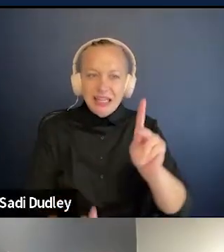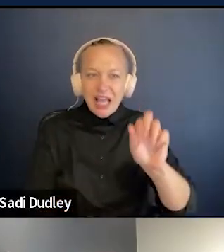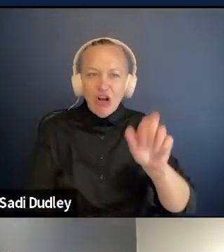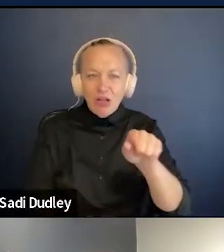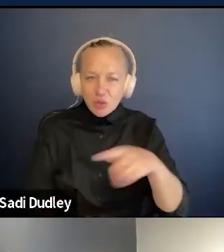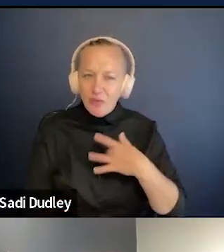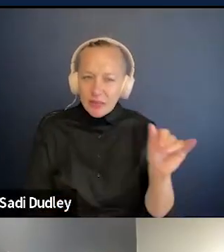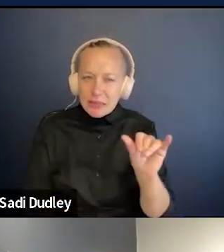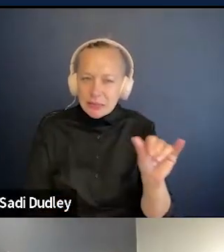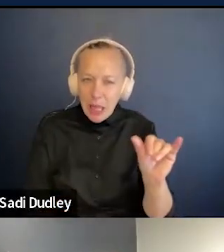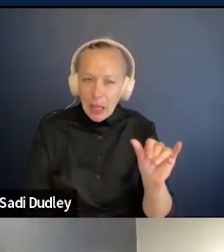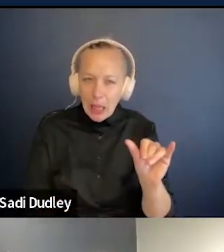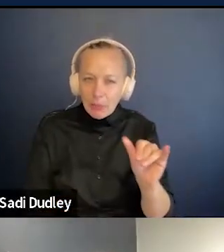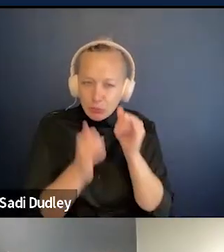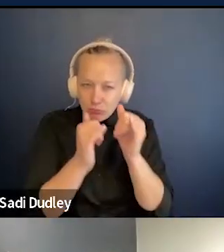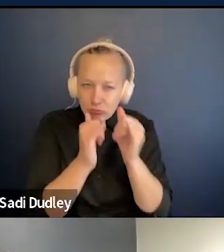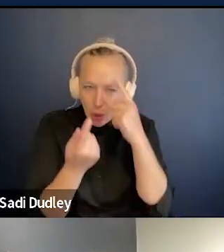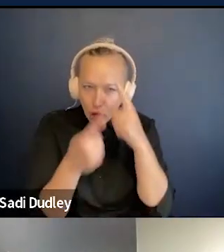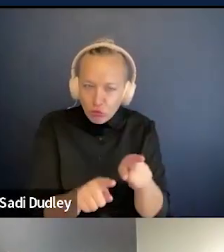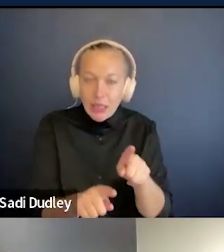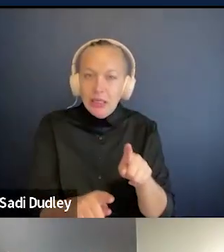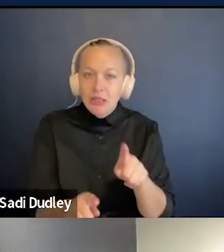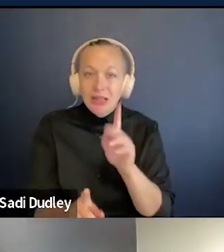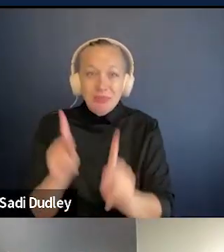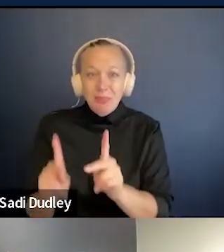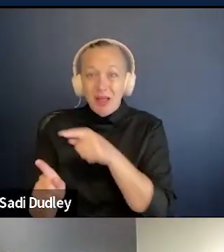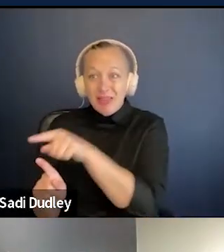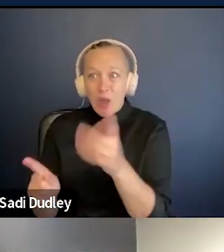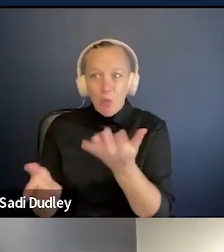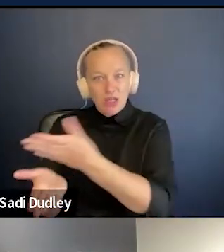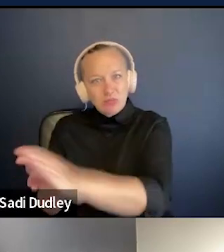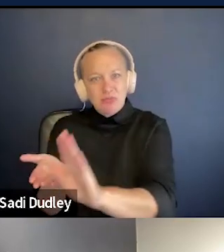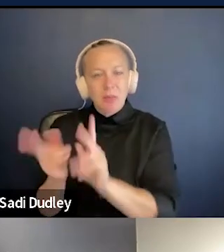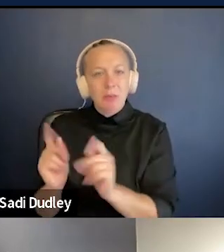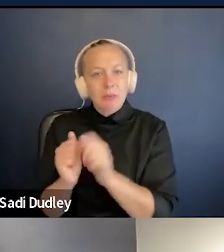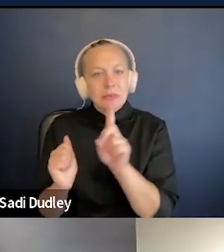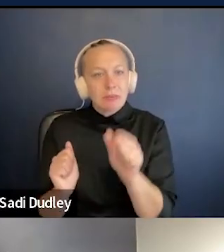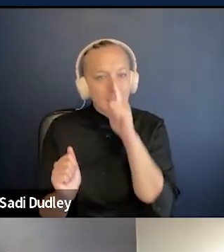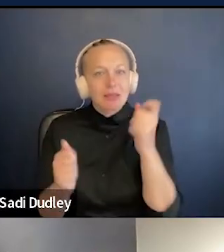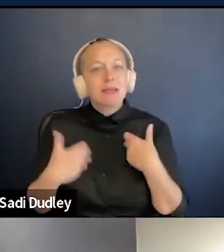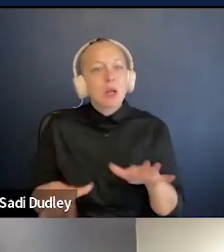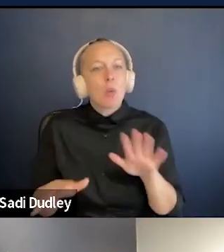Are they not… the reason they want to exclude people with disabilities is they don't want to screw the numbers.